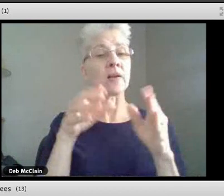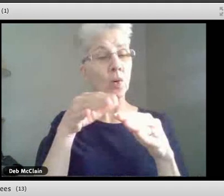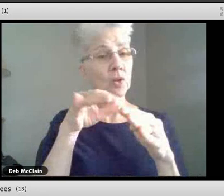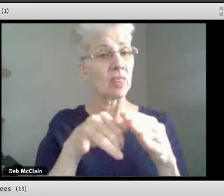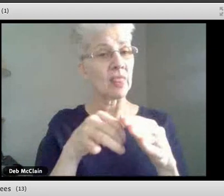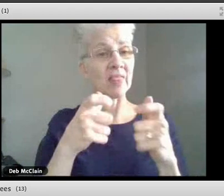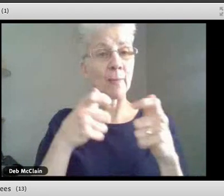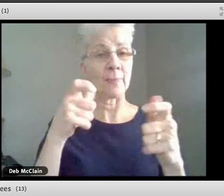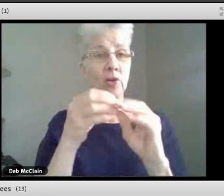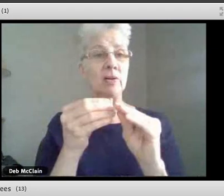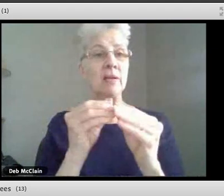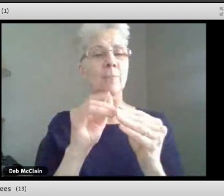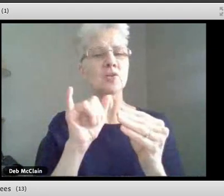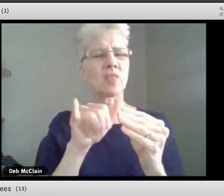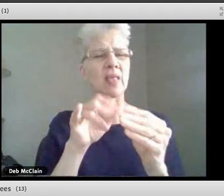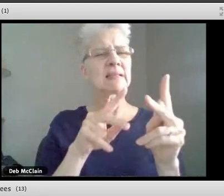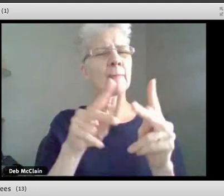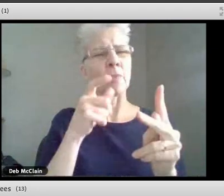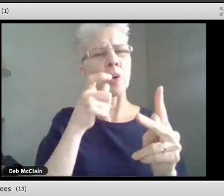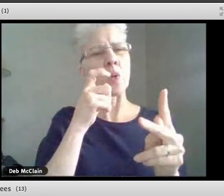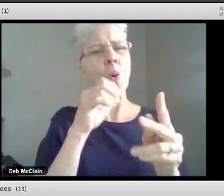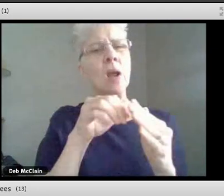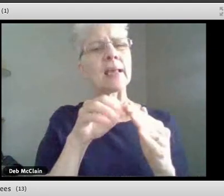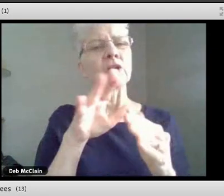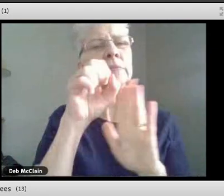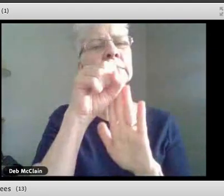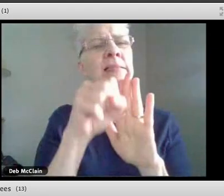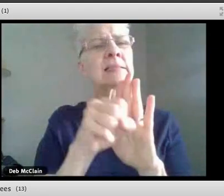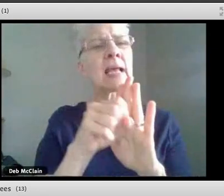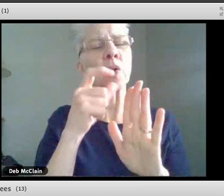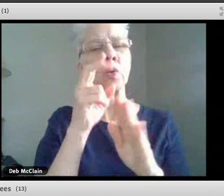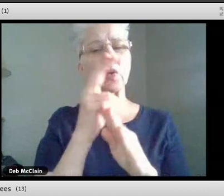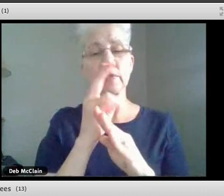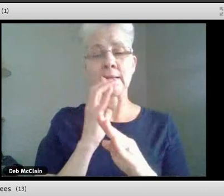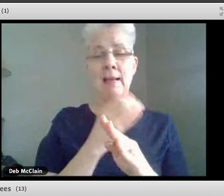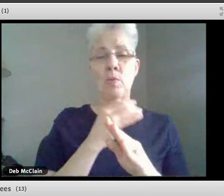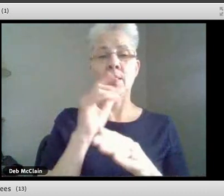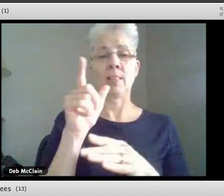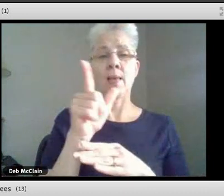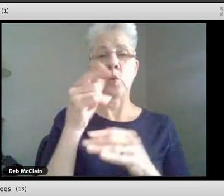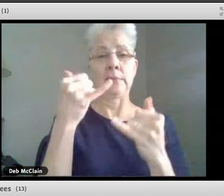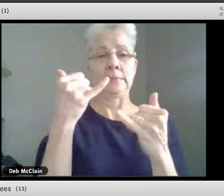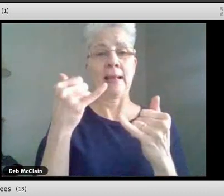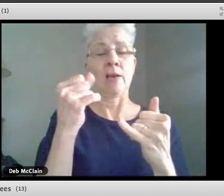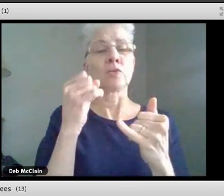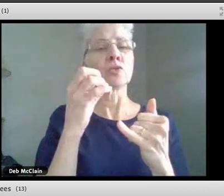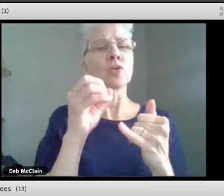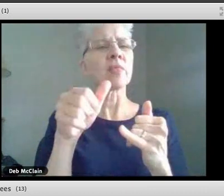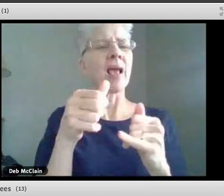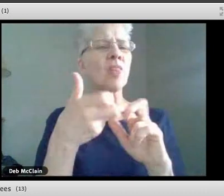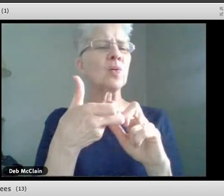These are the people that are in your state that are using our libraries. The other issue is caregivers,